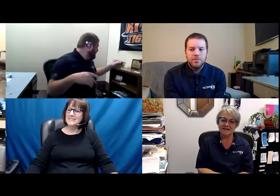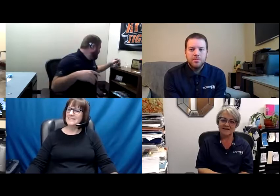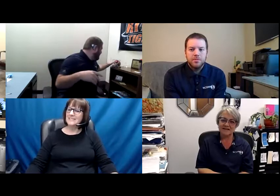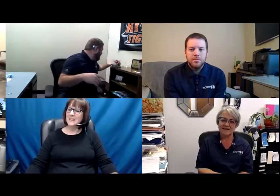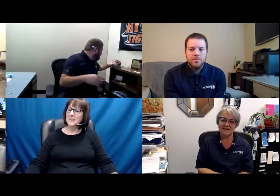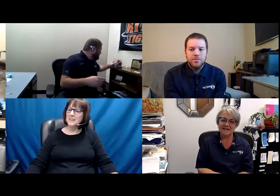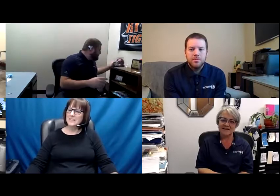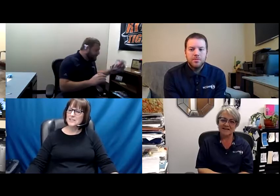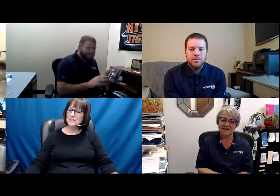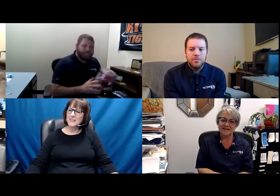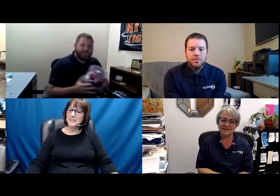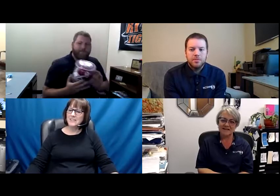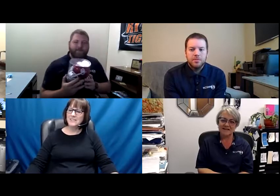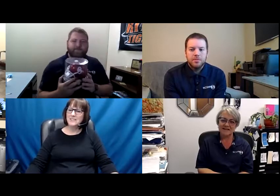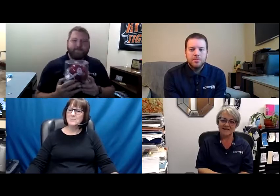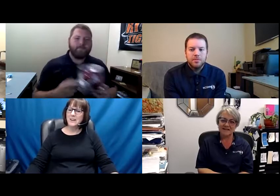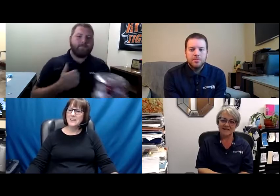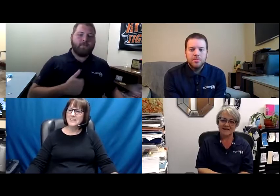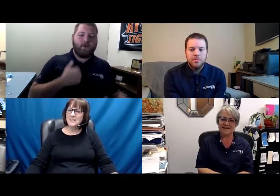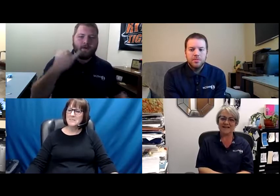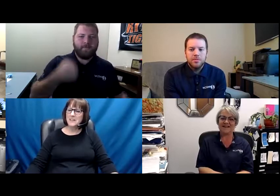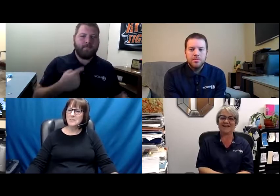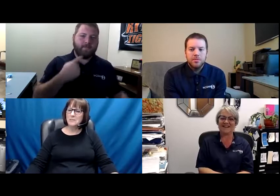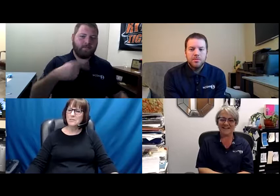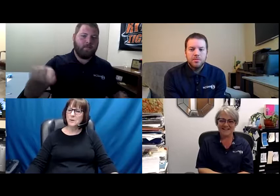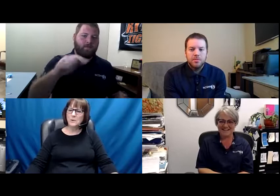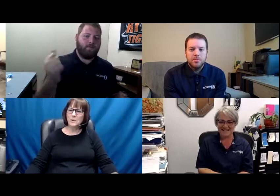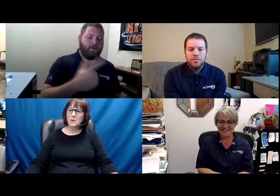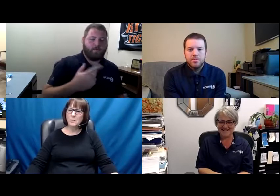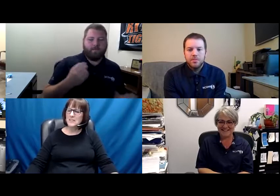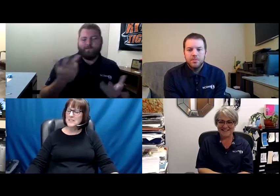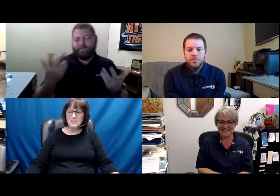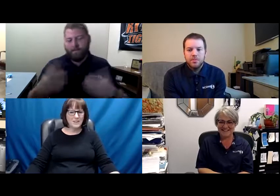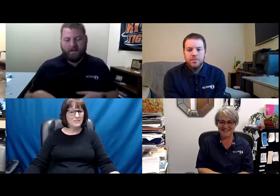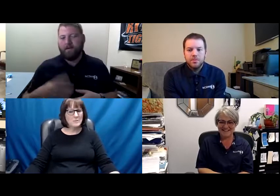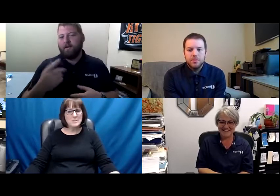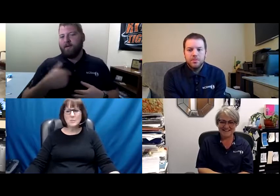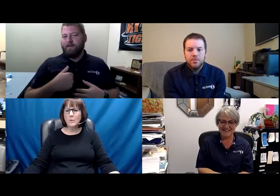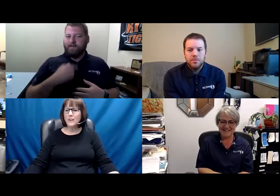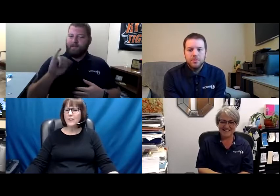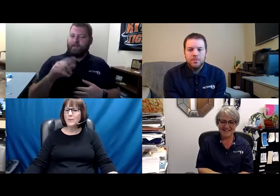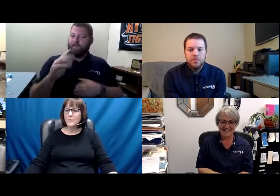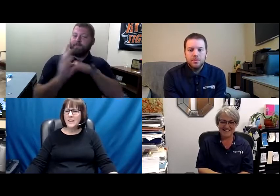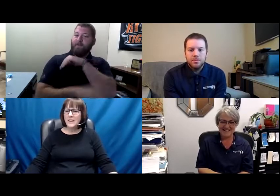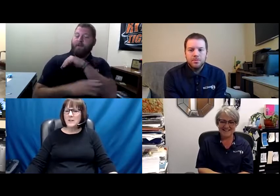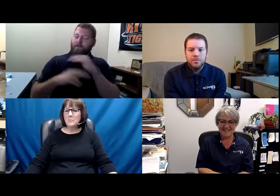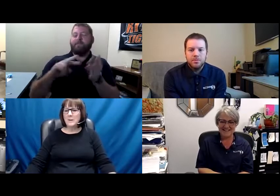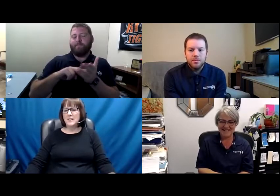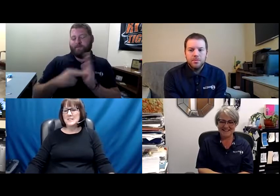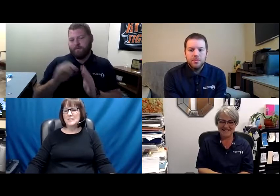know I'm not such a fan here's my team that I root for Oklahoma. Sorry if I'm disappointing you but